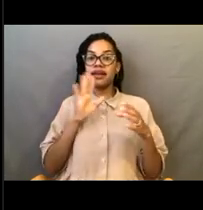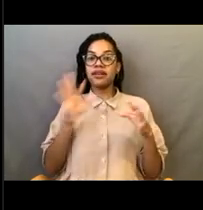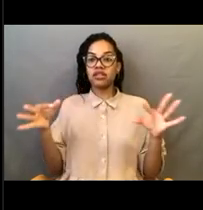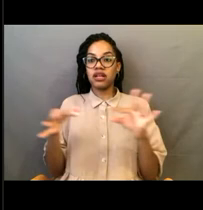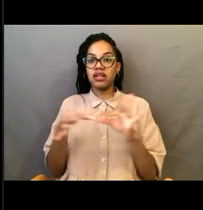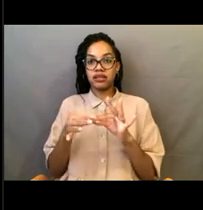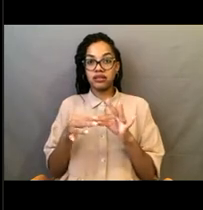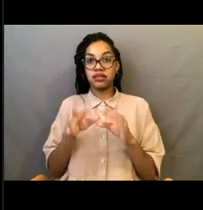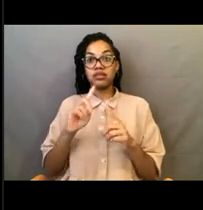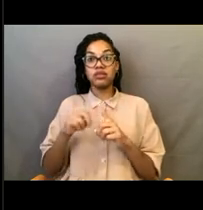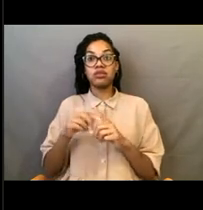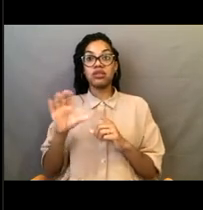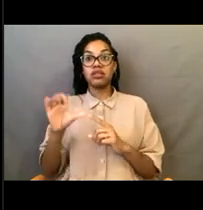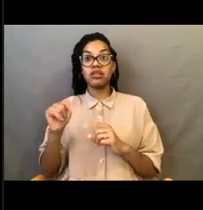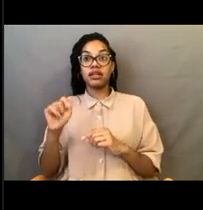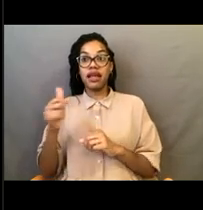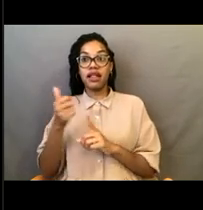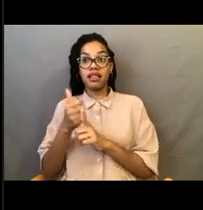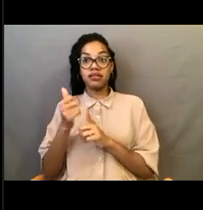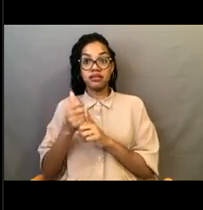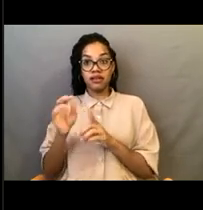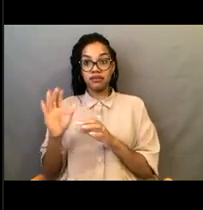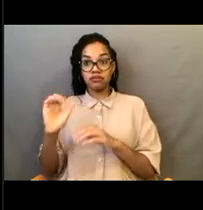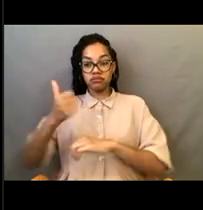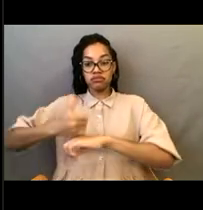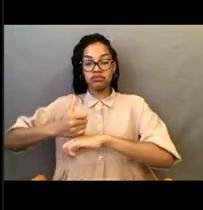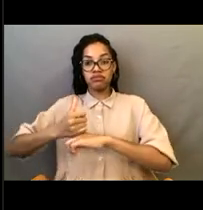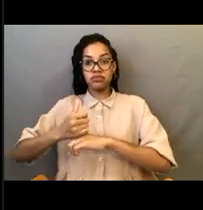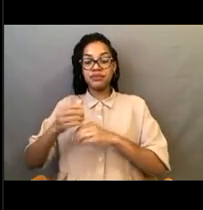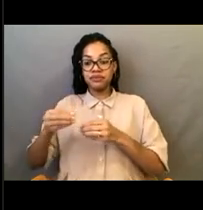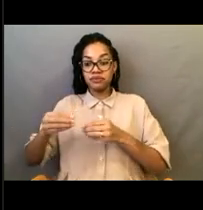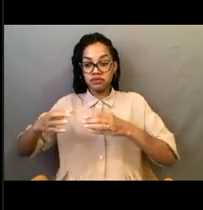that kind of opened up an avenue for sea lamprey to travel up to Lake Champlain.